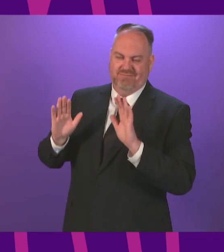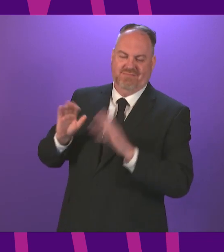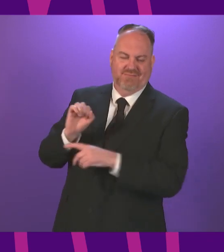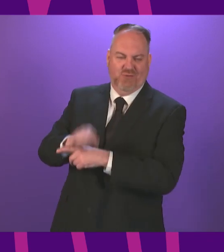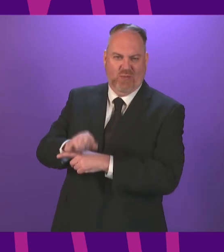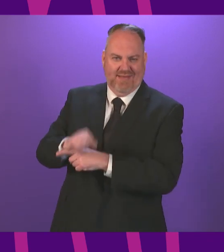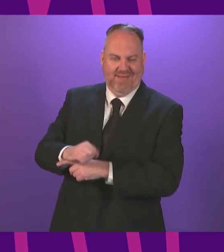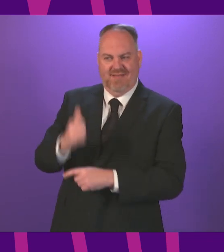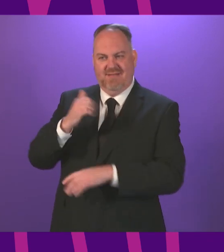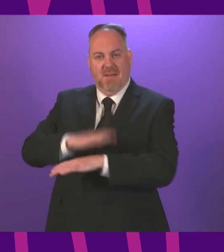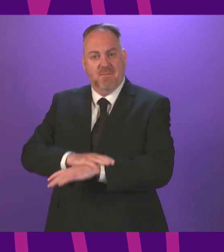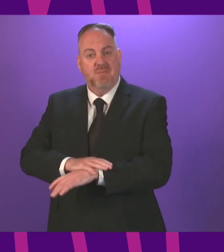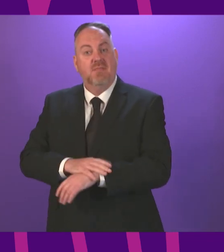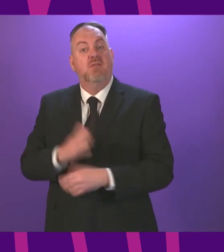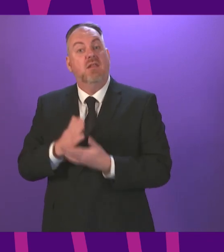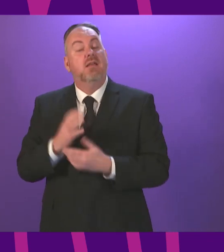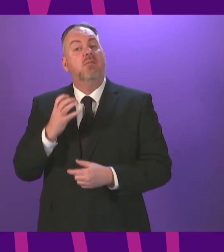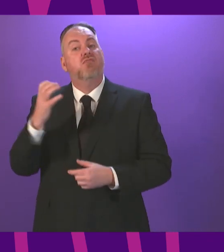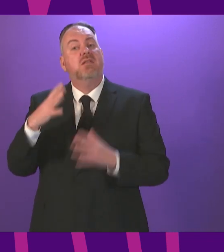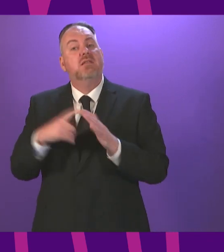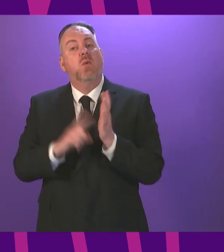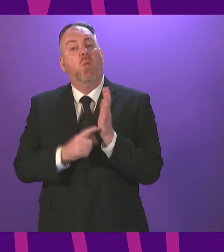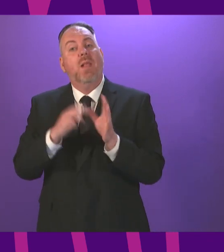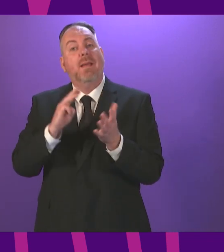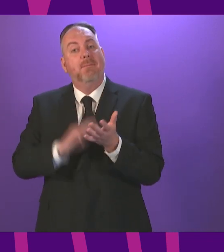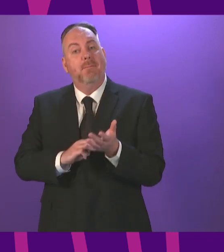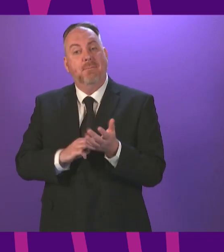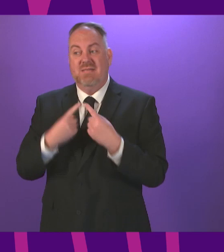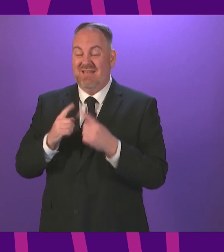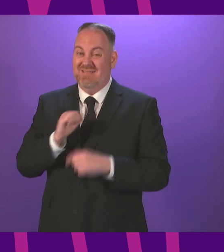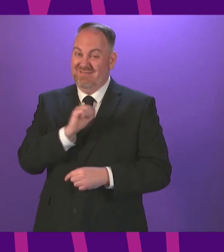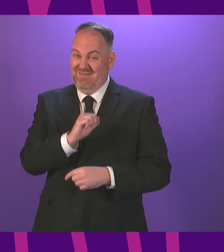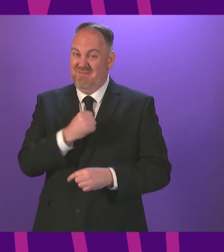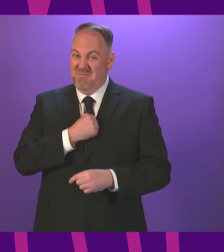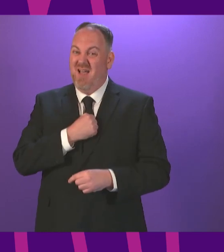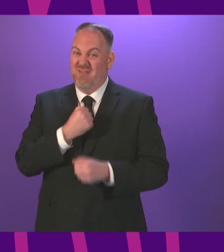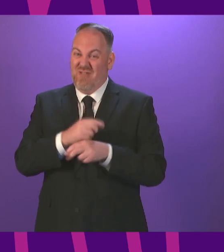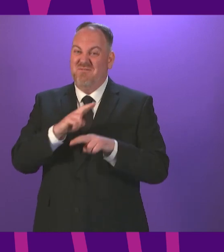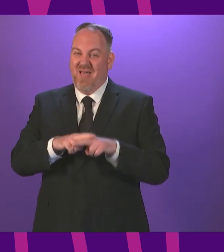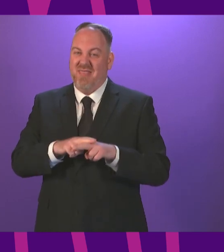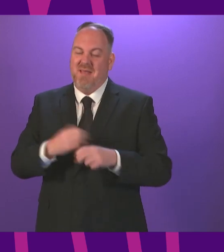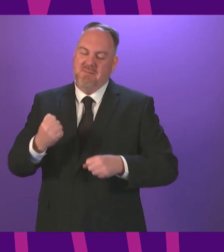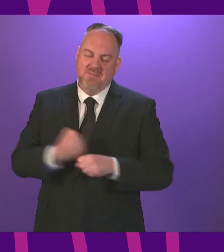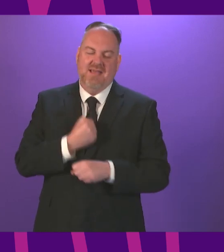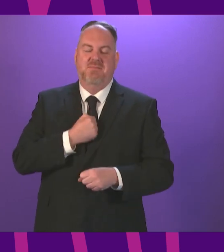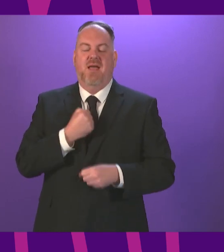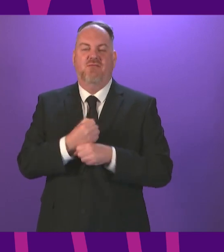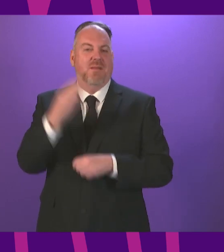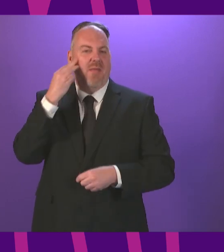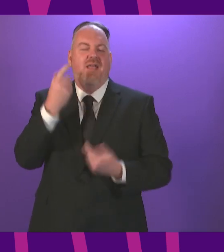Prince William said simply, “He makes her laugh.” There has been tension in the coverage of the duke’s death—a sense of